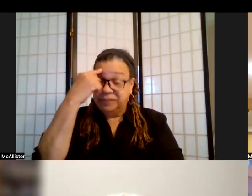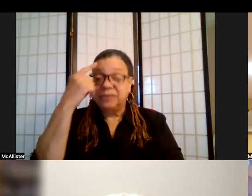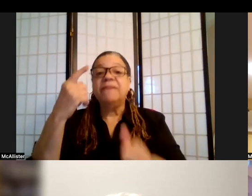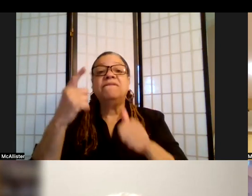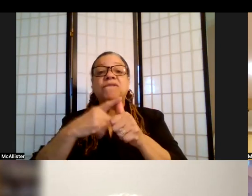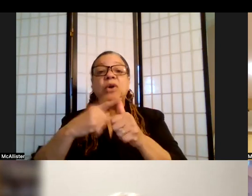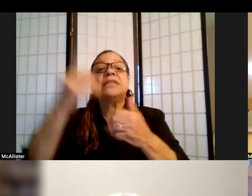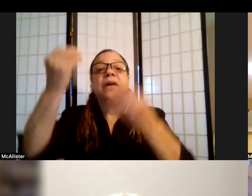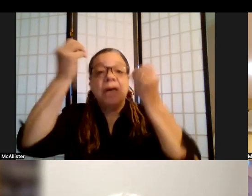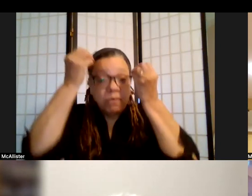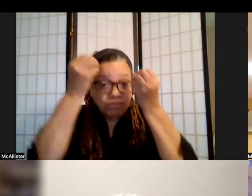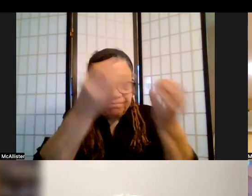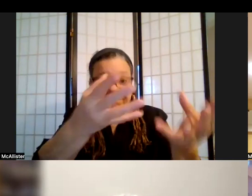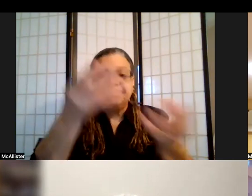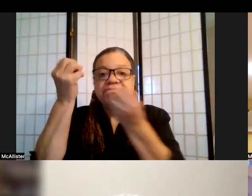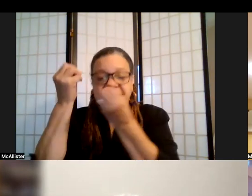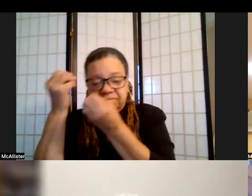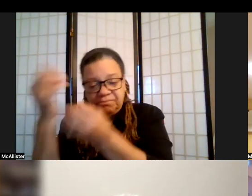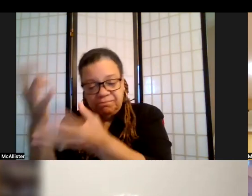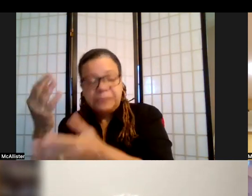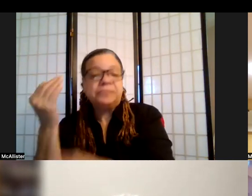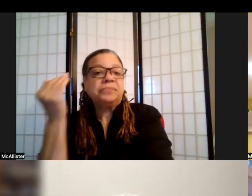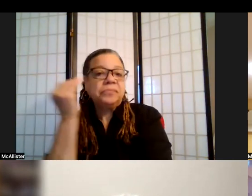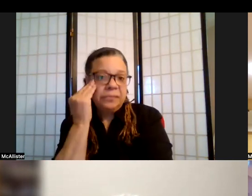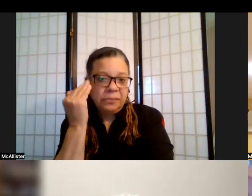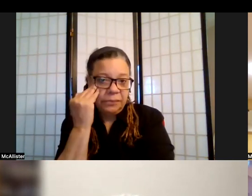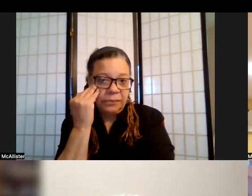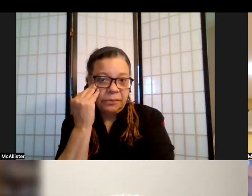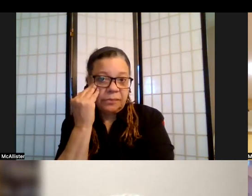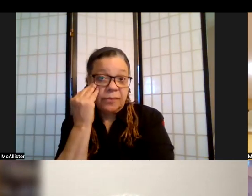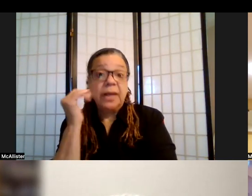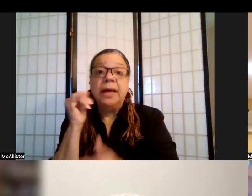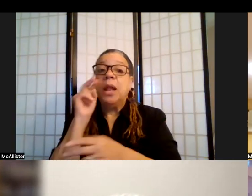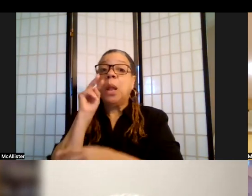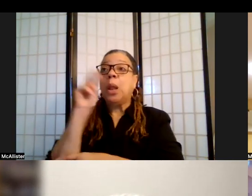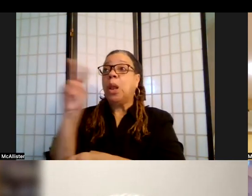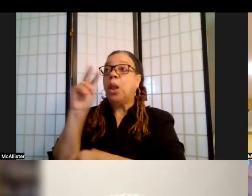you start with this recognition, that by by looking at this problem at the top,